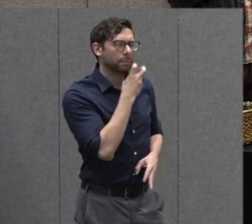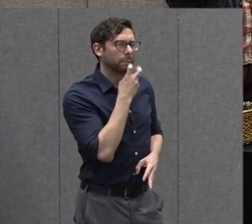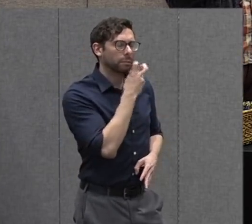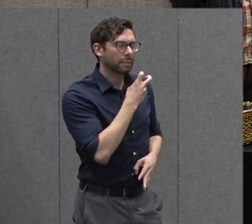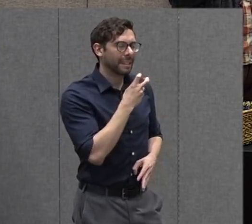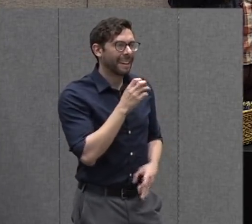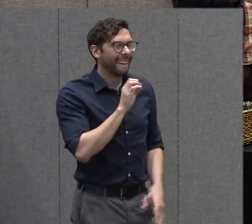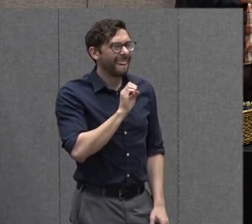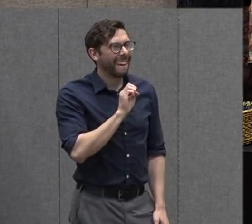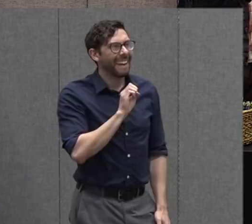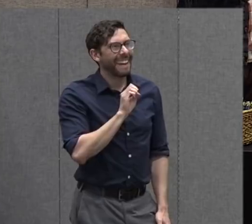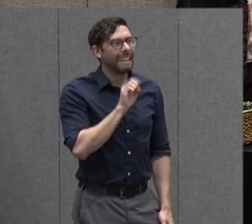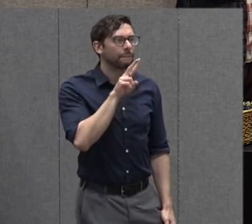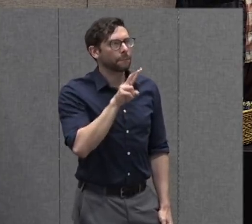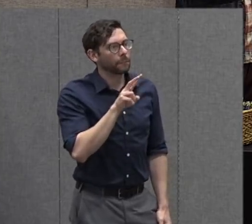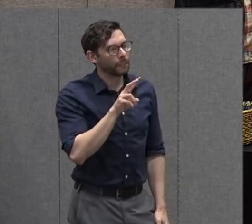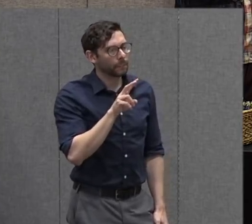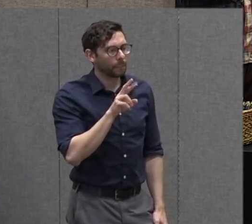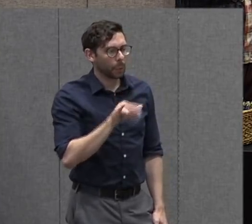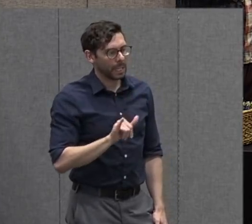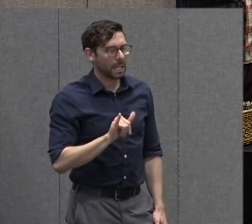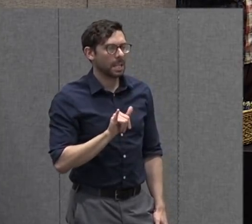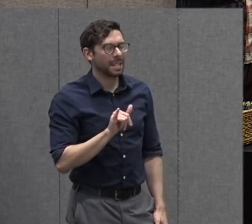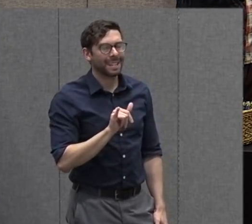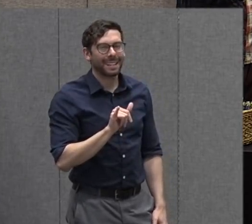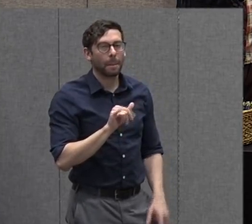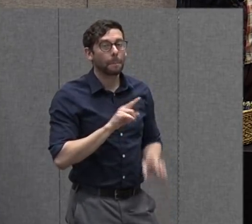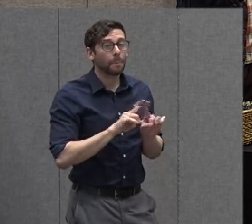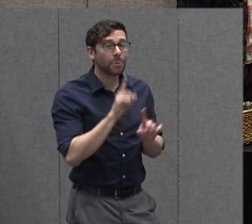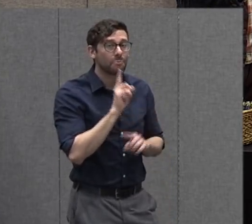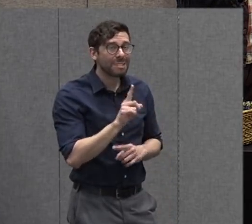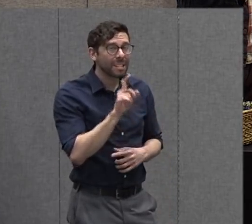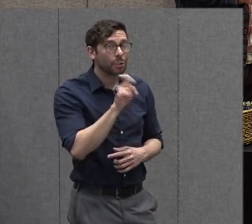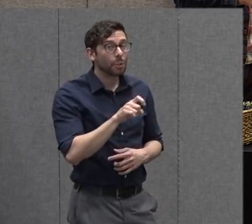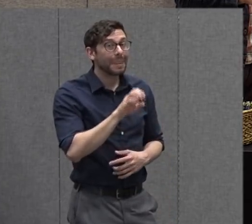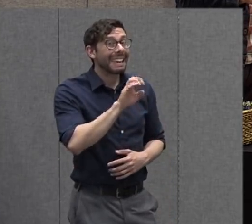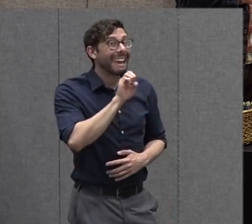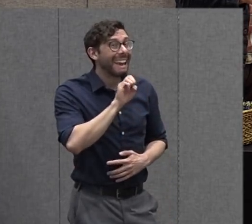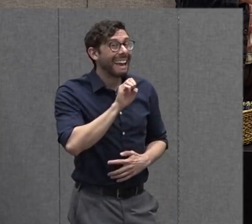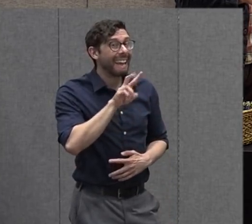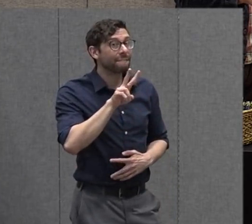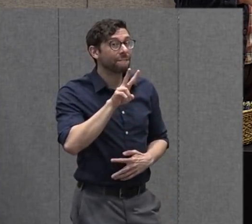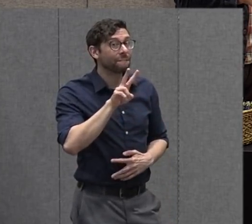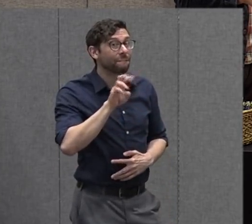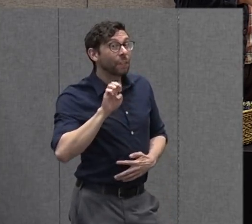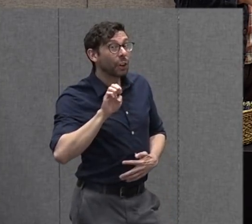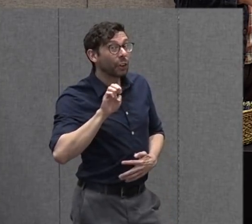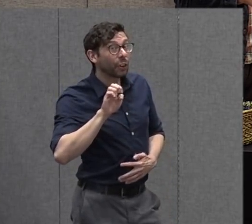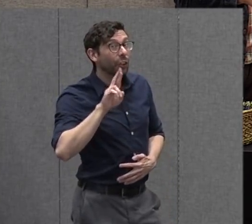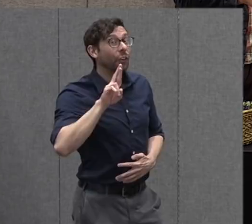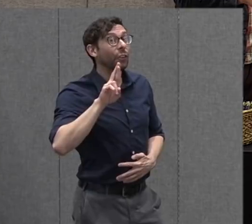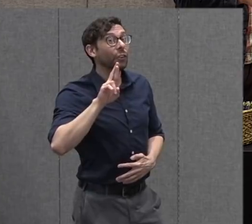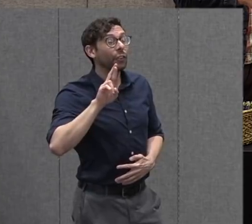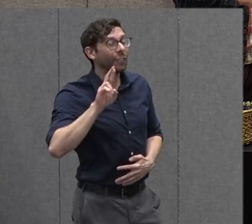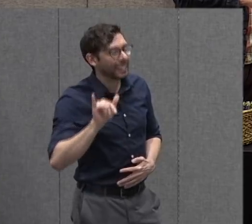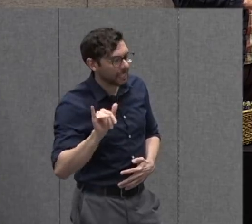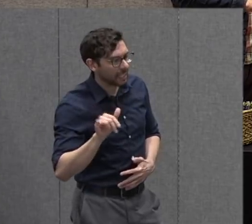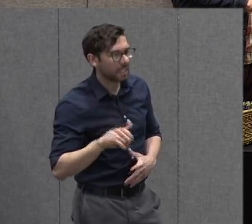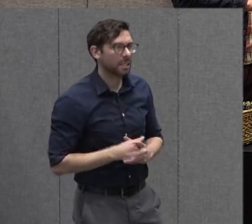[Mr. R] It's every. [Miss Martindale] So, I could put my in there too. If I needed to, if the way I pronounce it.